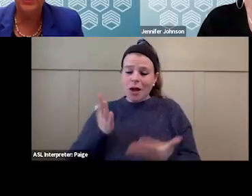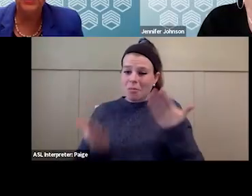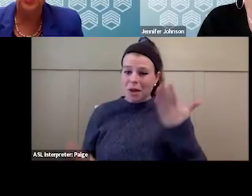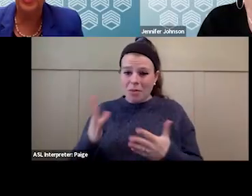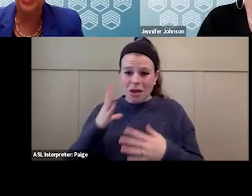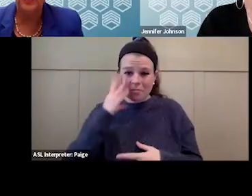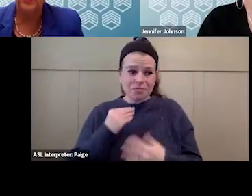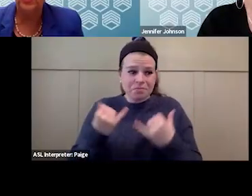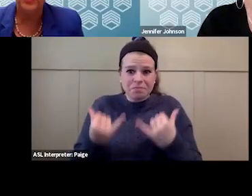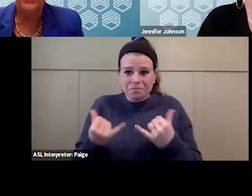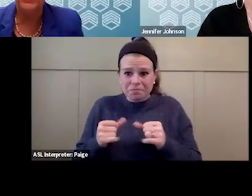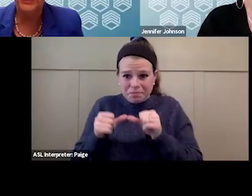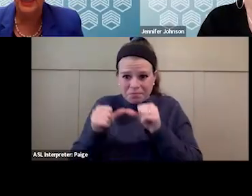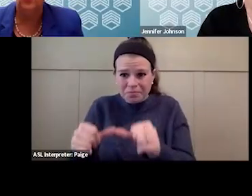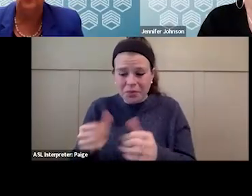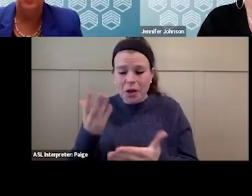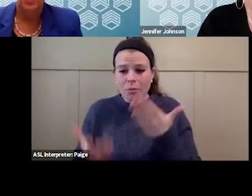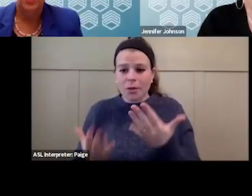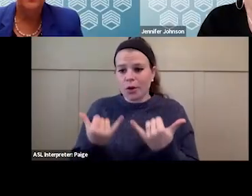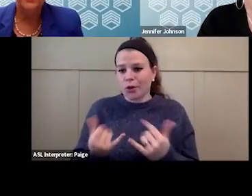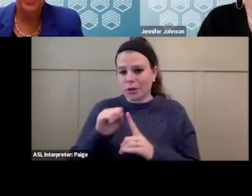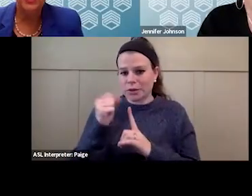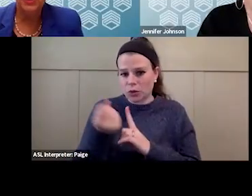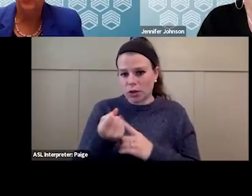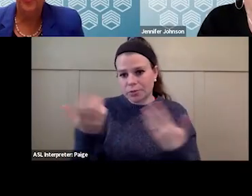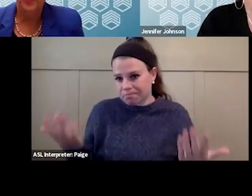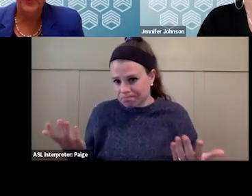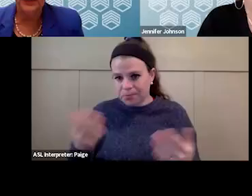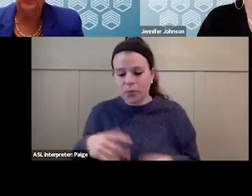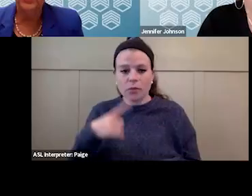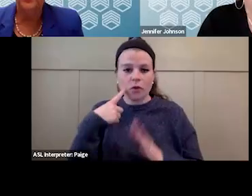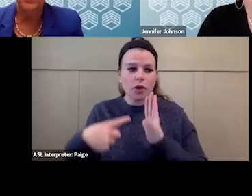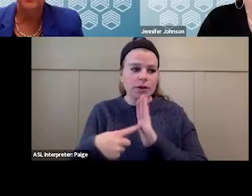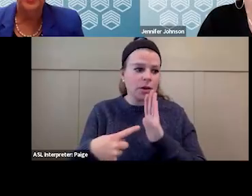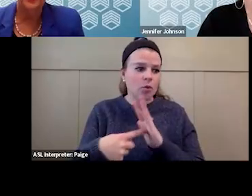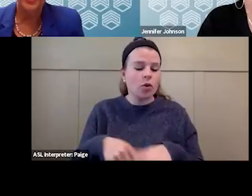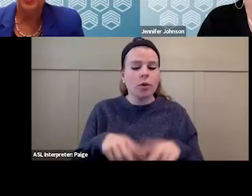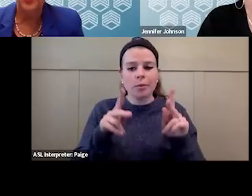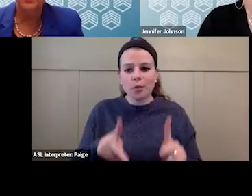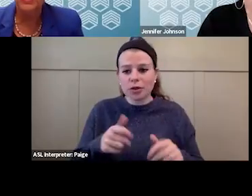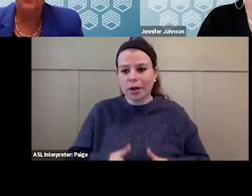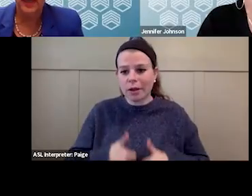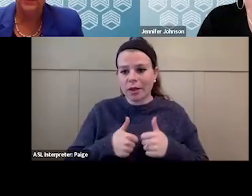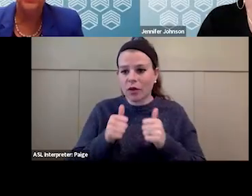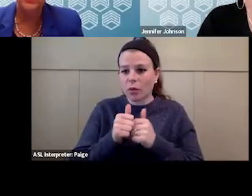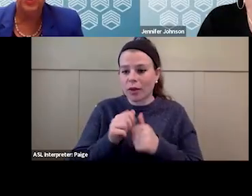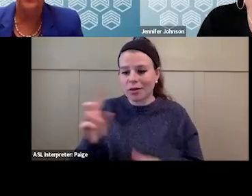It may be a situation that they're living in now, uh, such as, um, for anyone living in a situation with domestic violence.